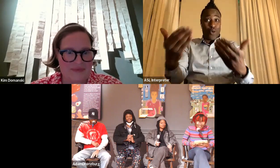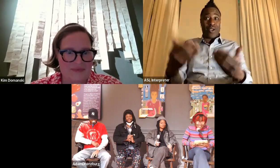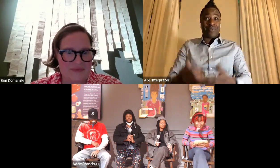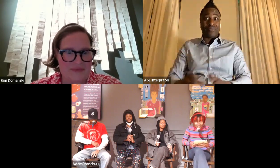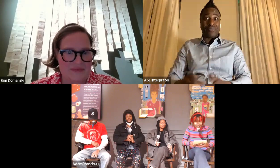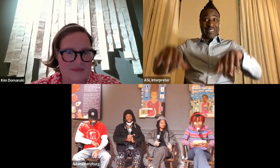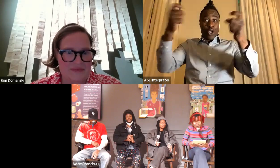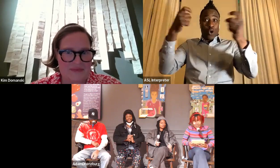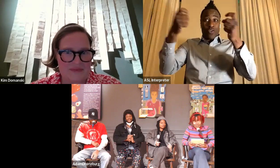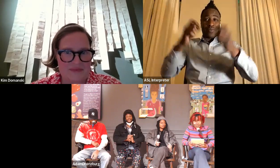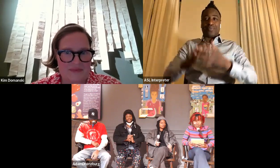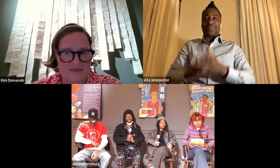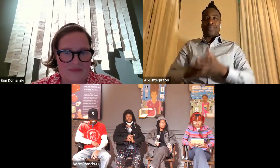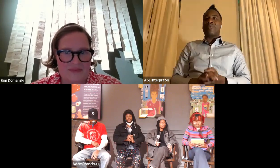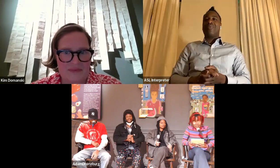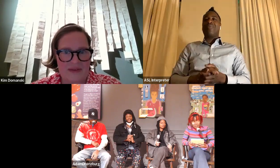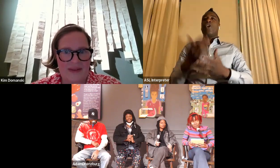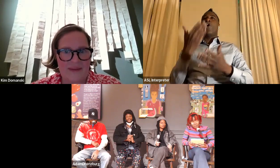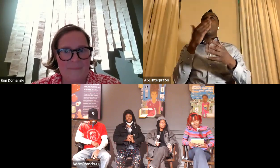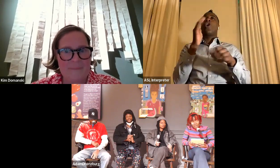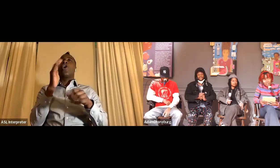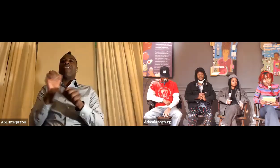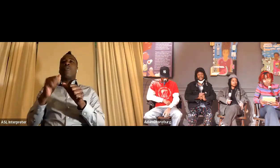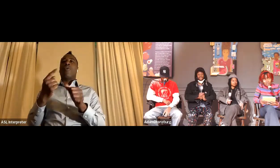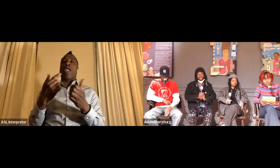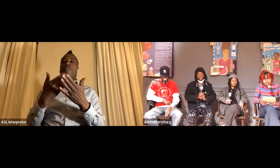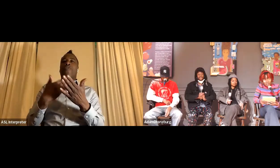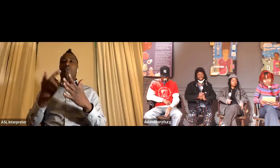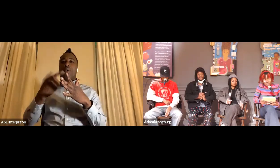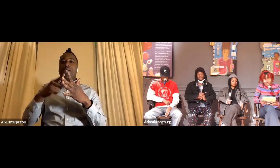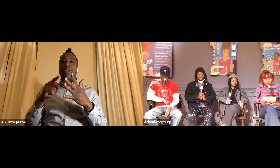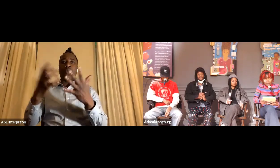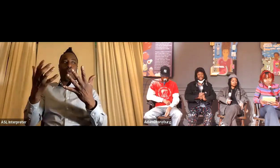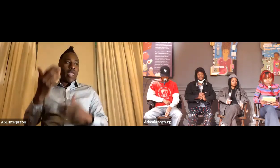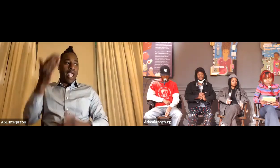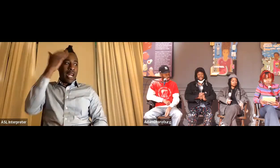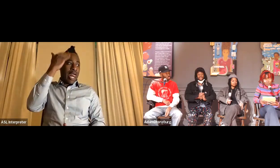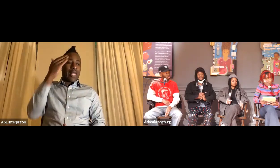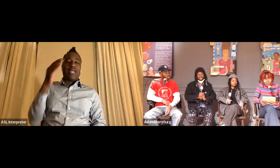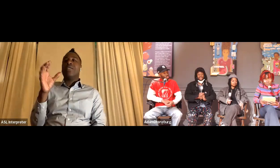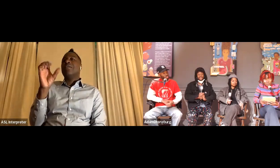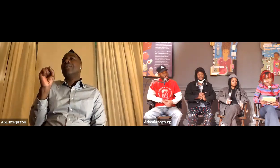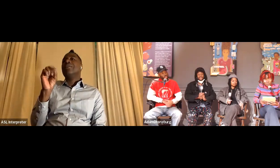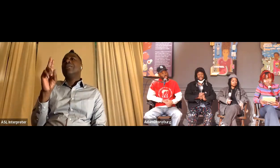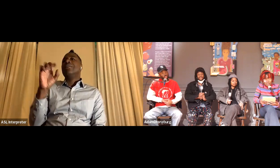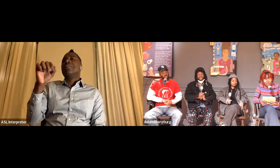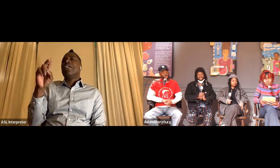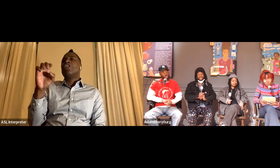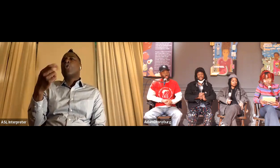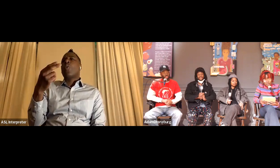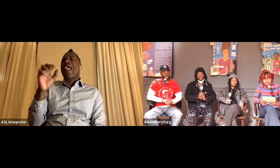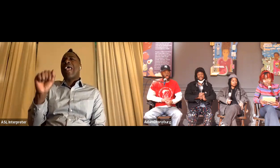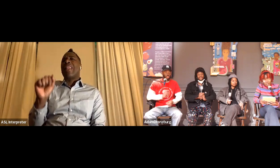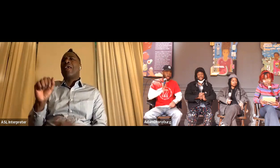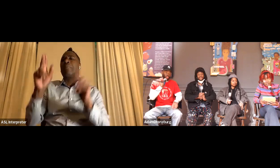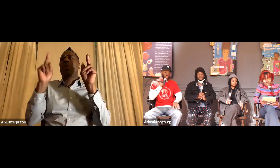Good evening, everyone. Before we begin, we'd like to acknowledge the Susquehanna in Piscataway, people whose ancestry, the land, the land,